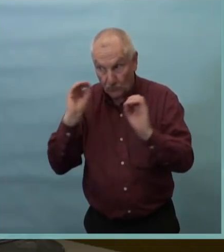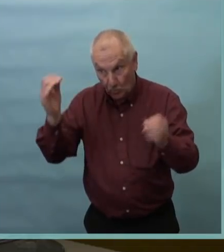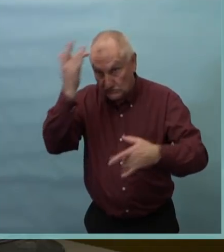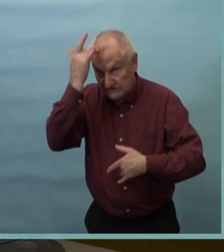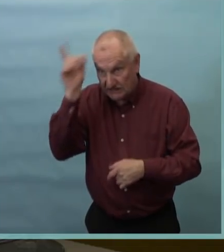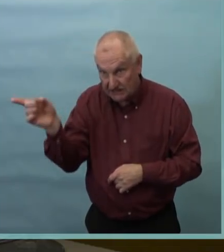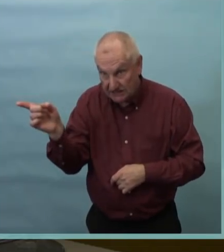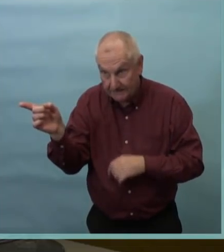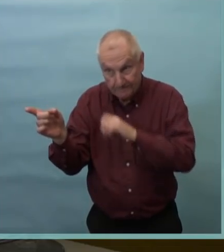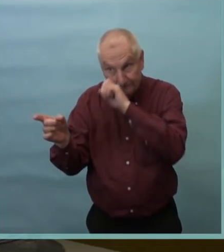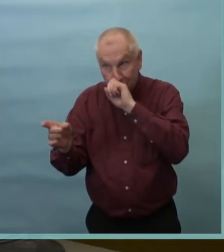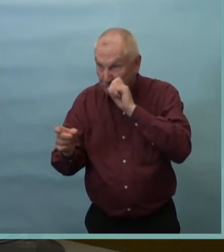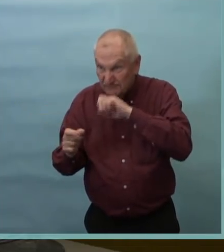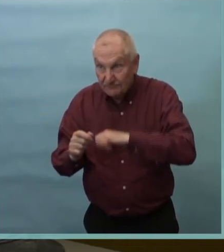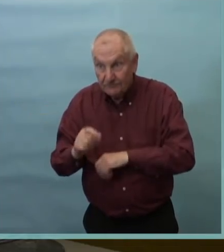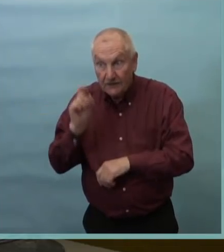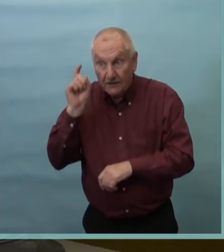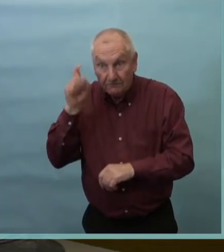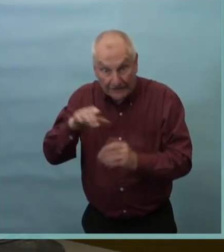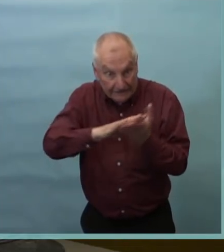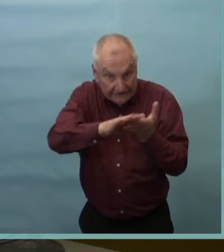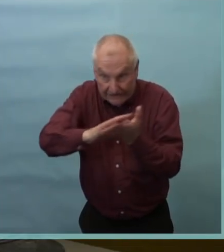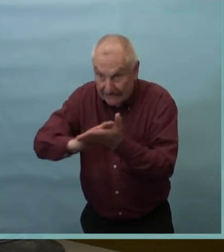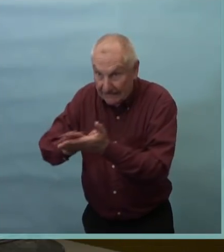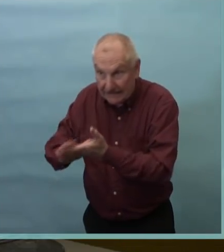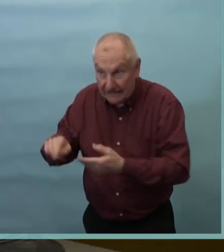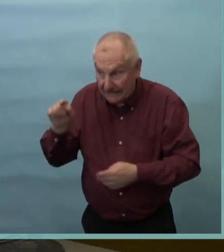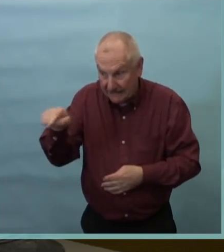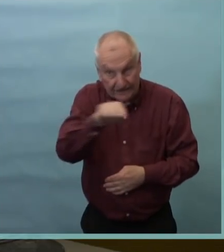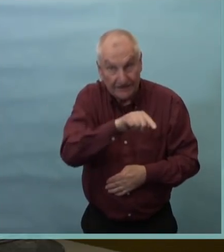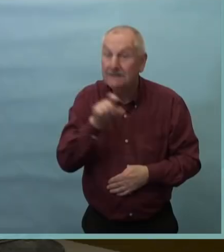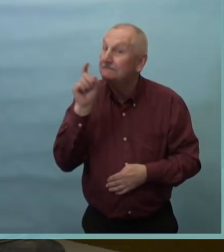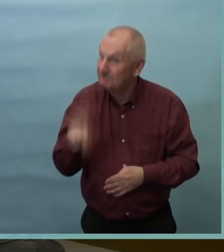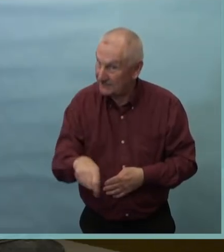as a follow-up we're hearing Kovac is announcing a plan to allow primary